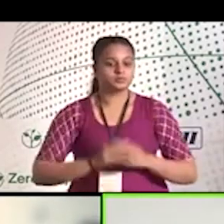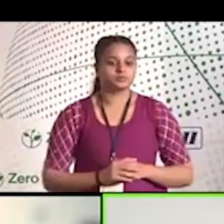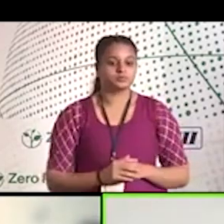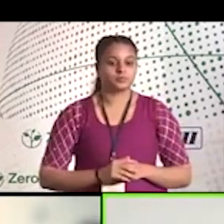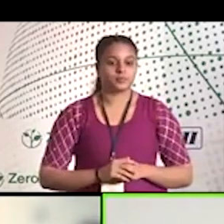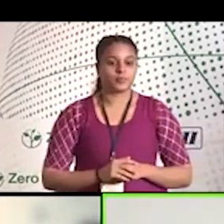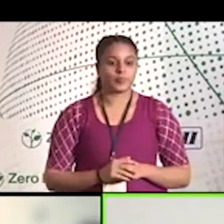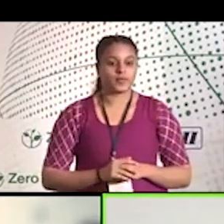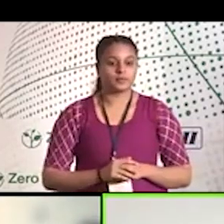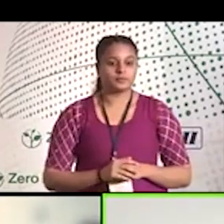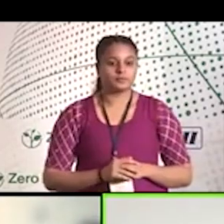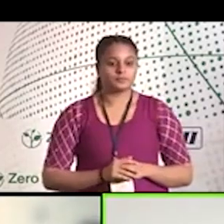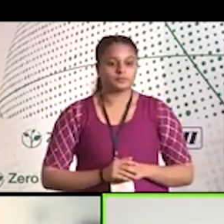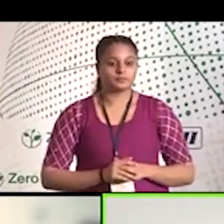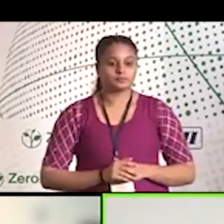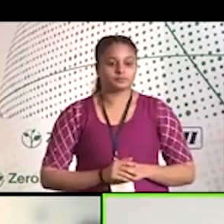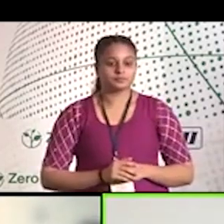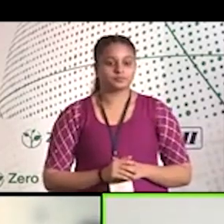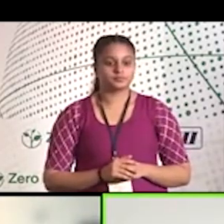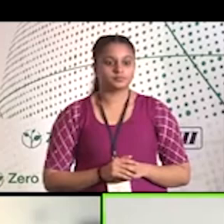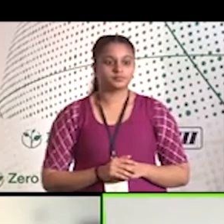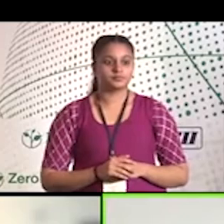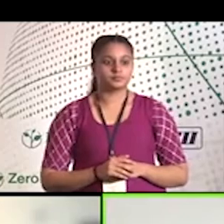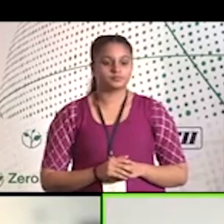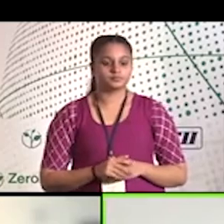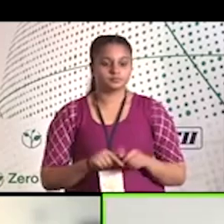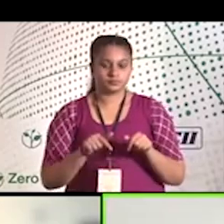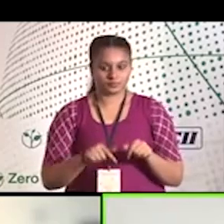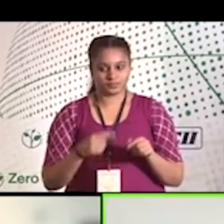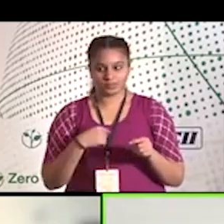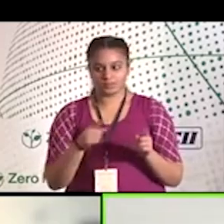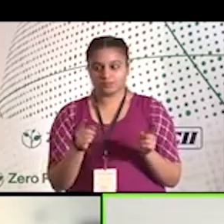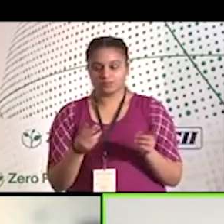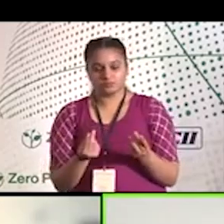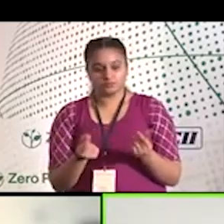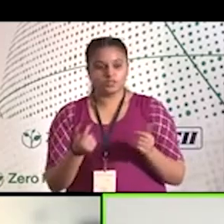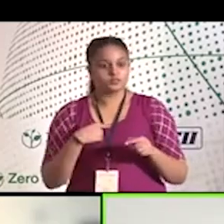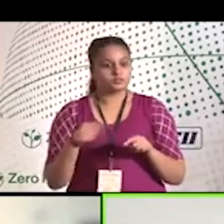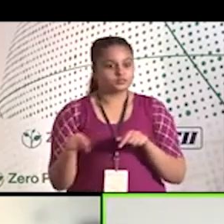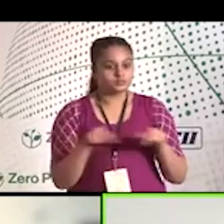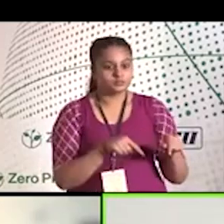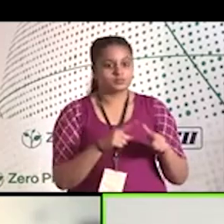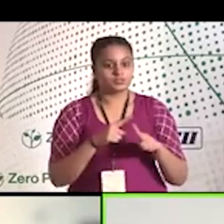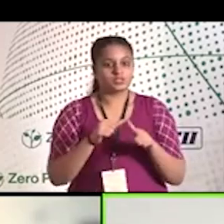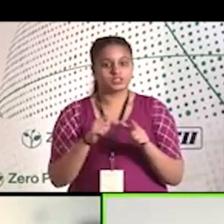Absolutely. We'll come back to you for more questions. But Now, let me quickly go to Aziza, because I know she is working